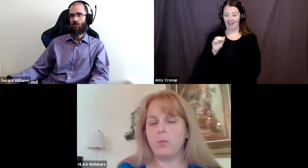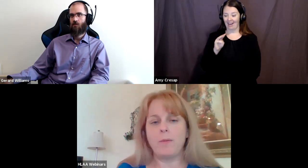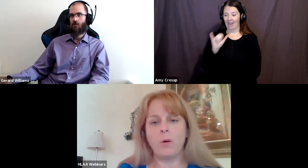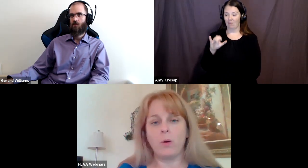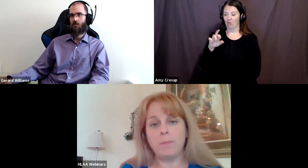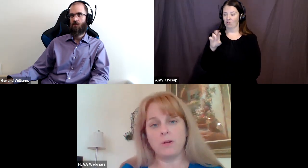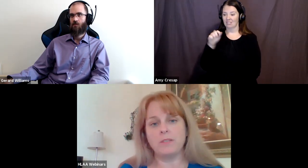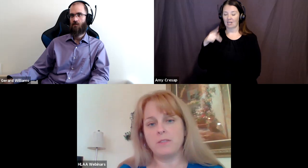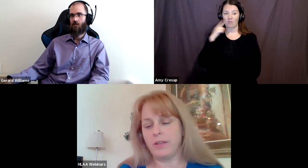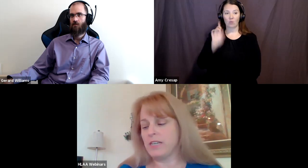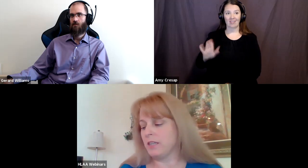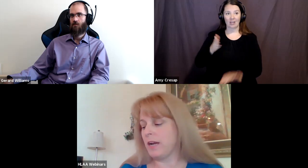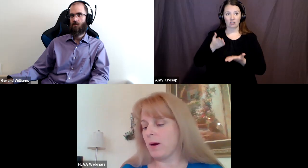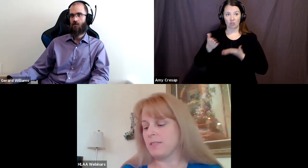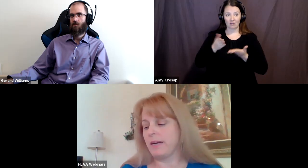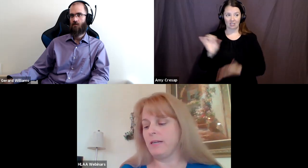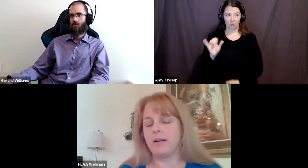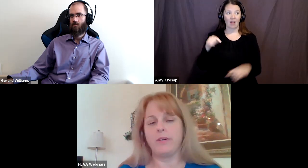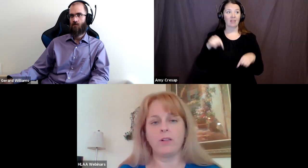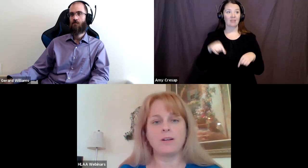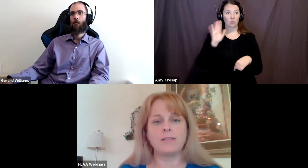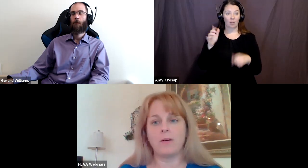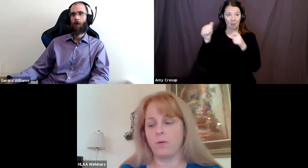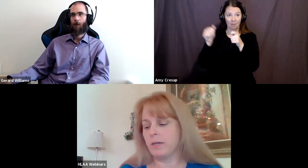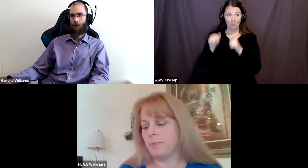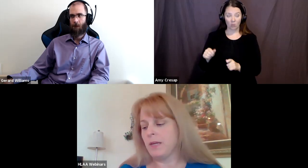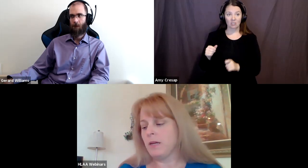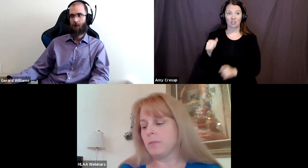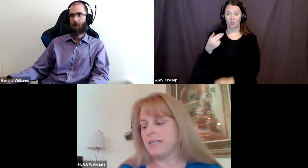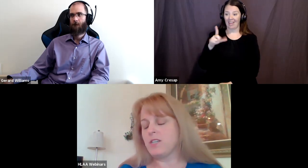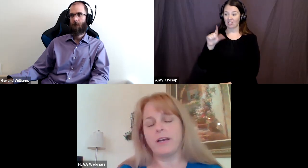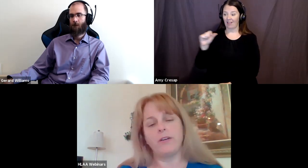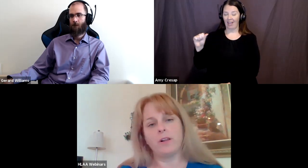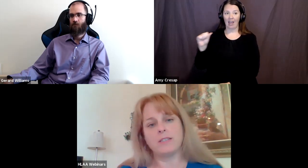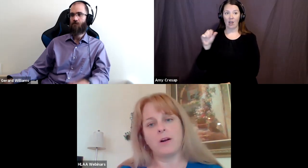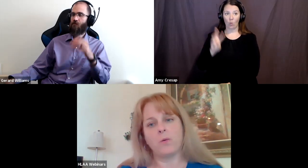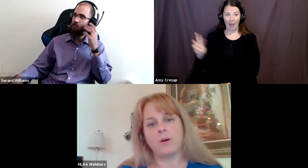This webinar will be posted to the HLAA website at hearingloss.org please check hearingloss.org